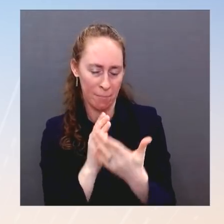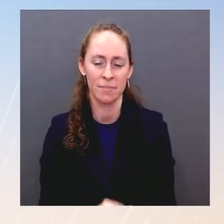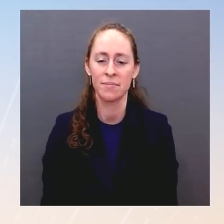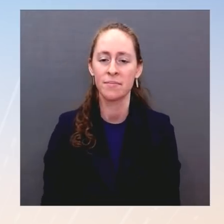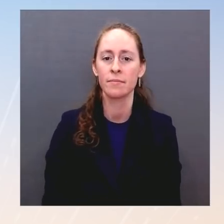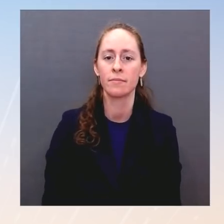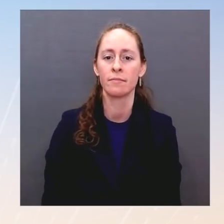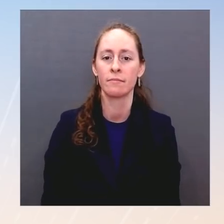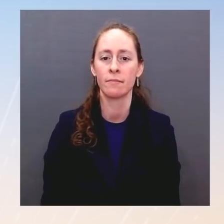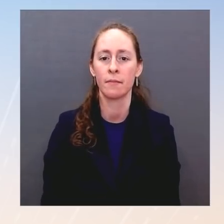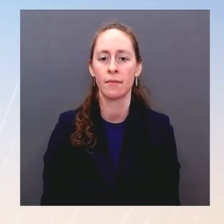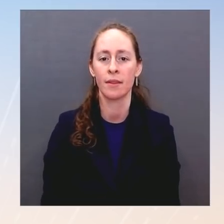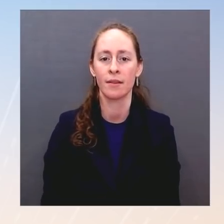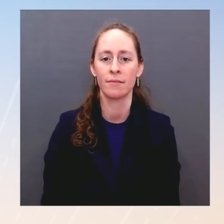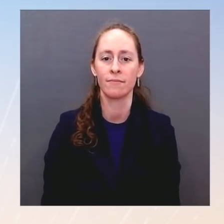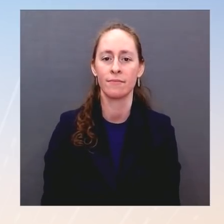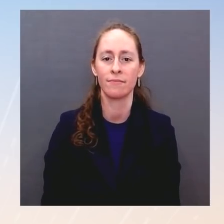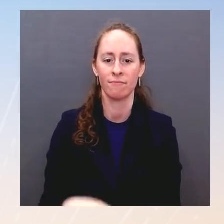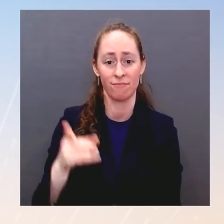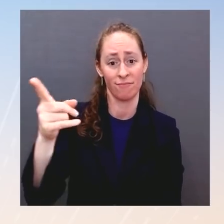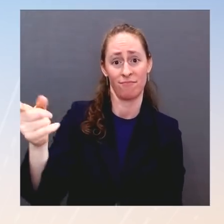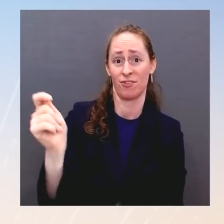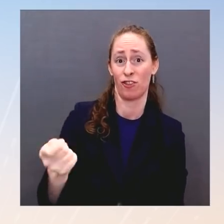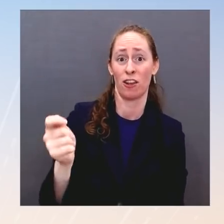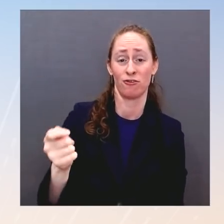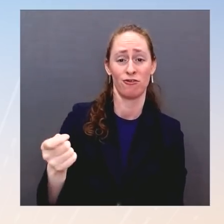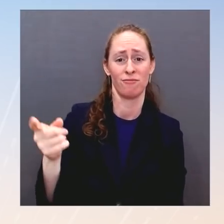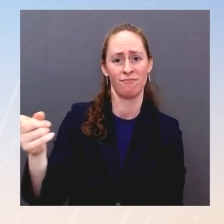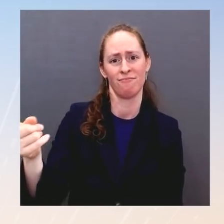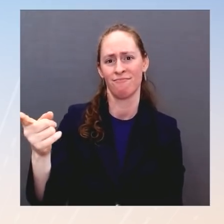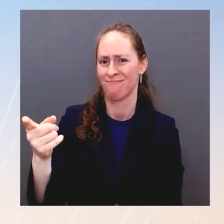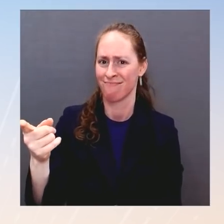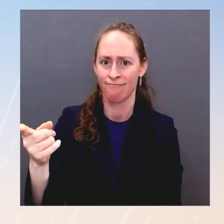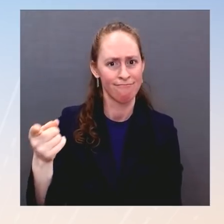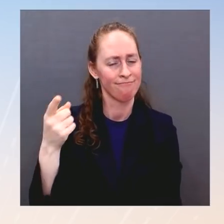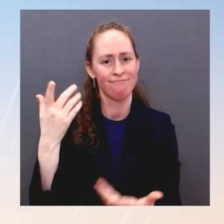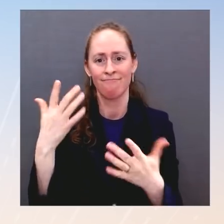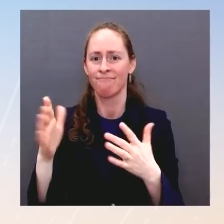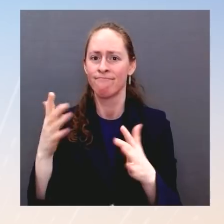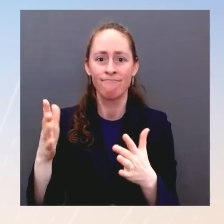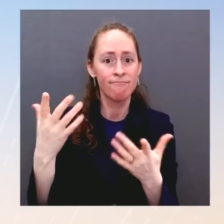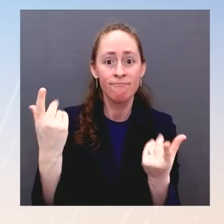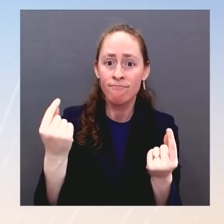She will be testifying. She will be considered by the full Senate, and she will be asked a range of questions there.